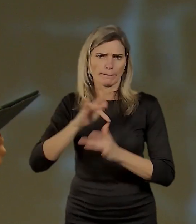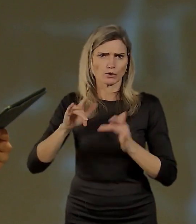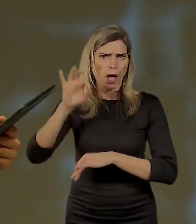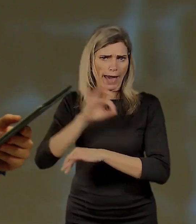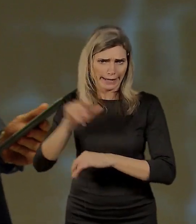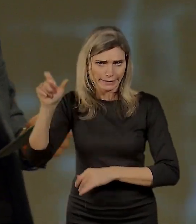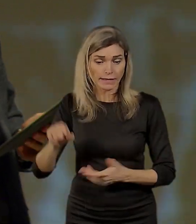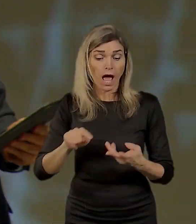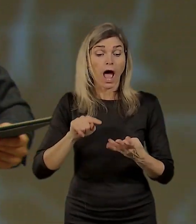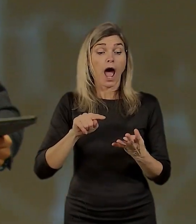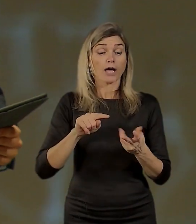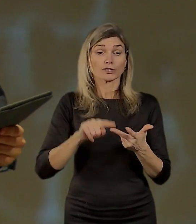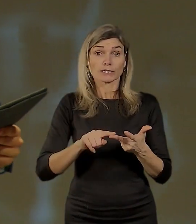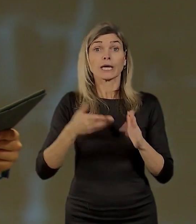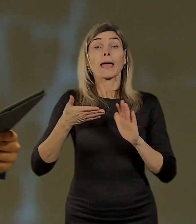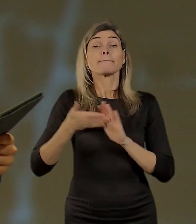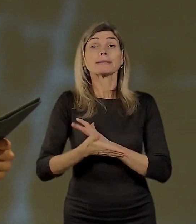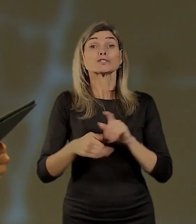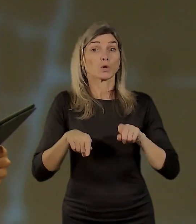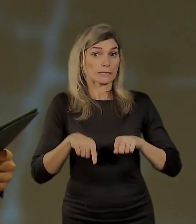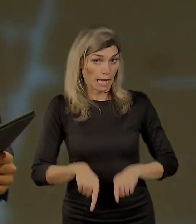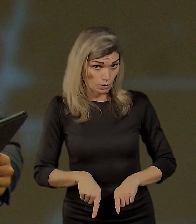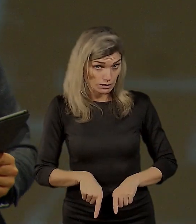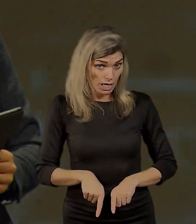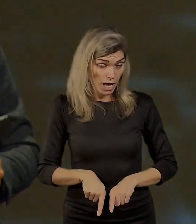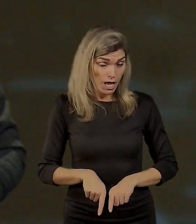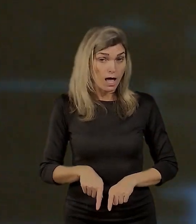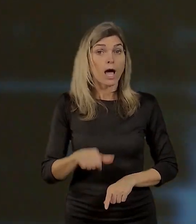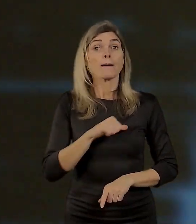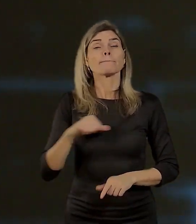Thank you. As I mentioned, if you have any questions, you can get in touch.